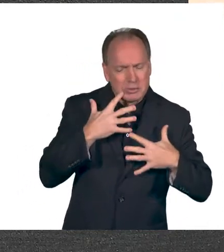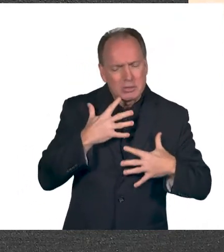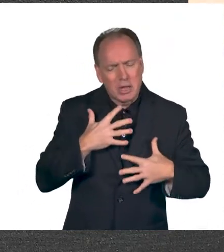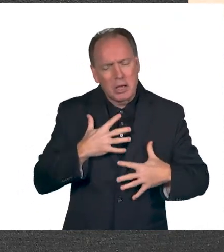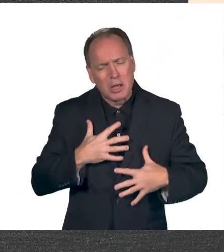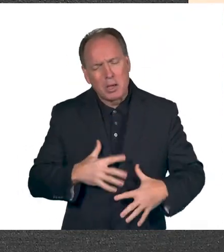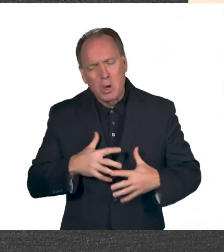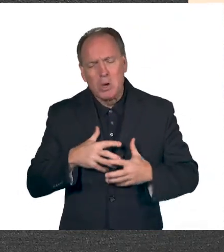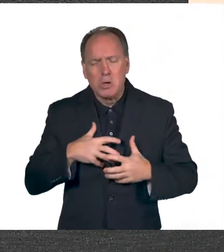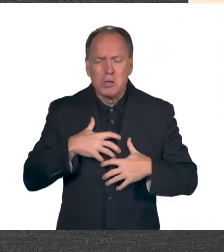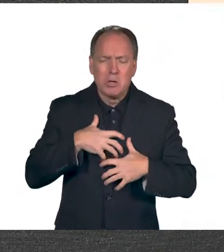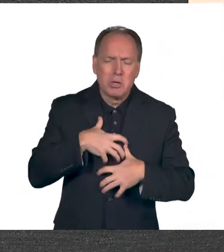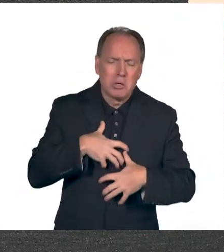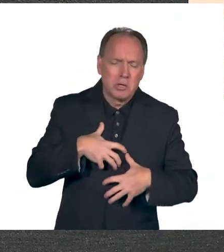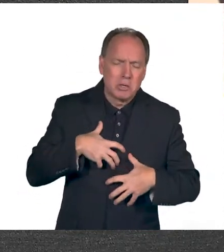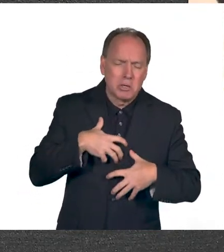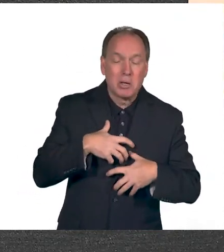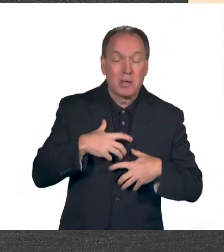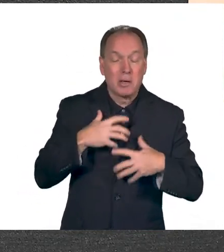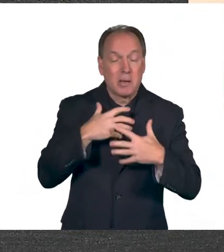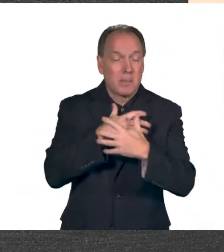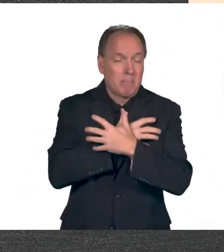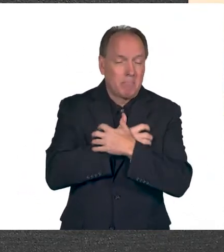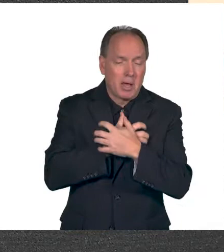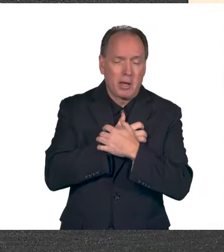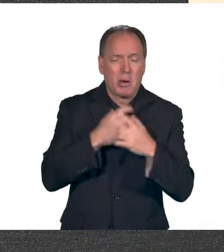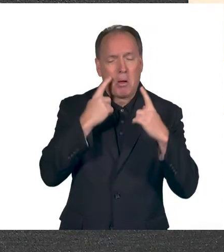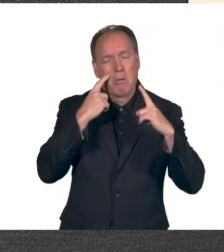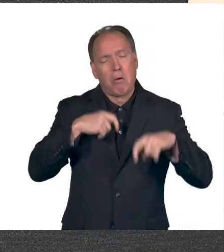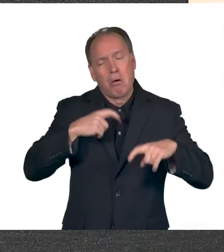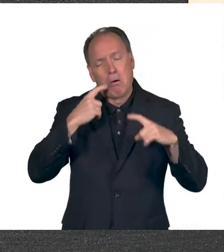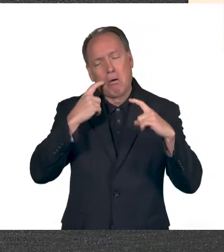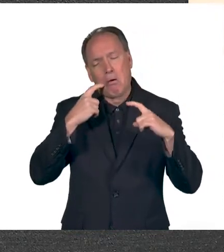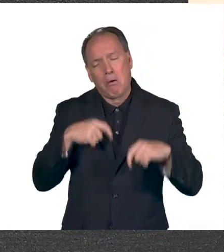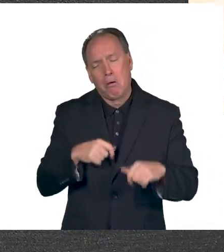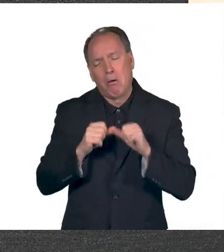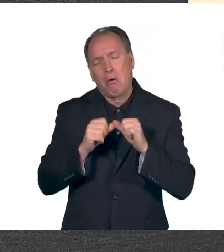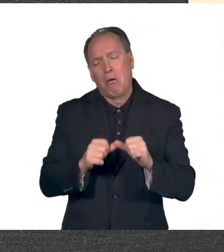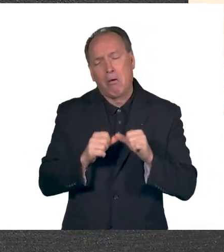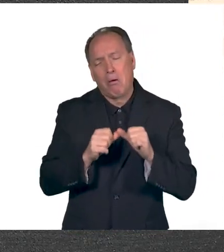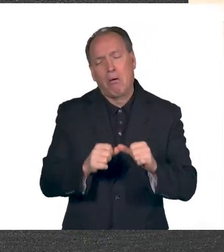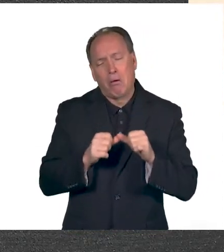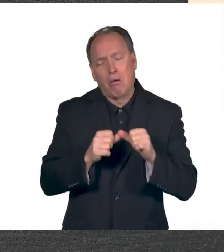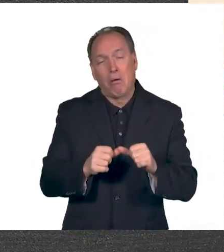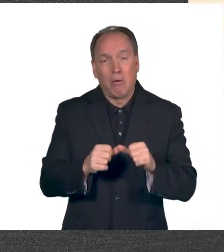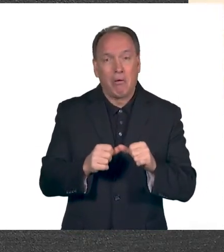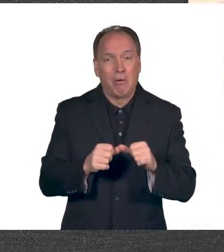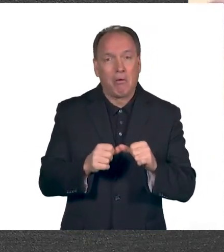and he wails and groans. And the bear blubbers on." He keeps crying.